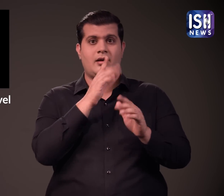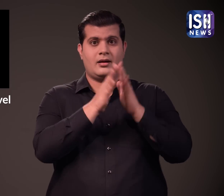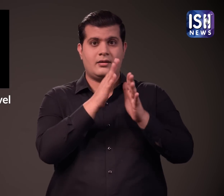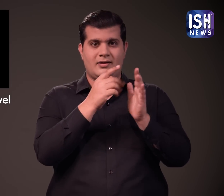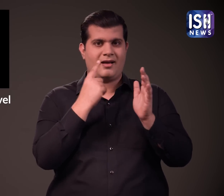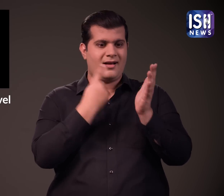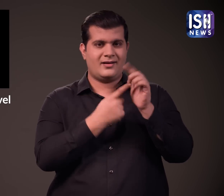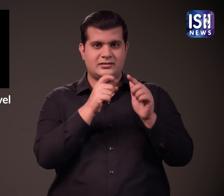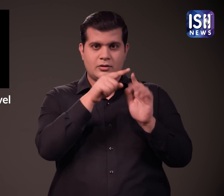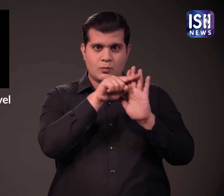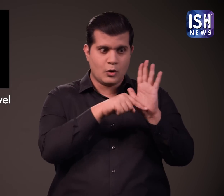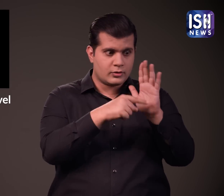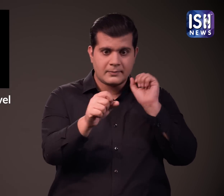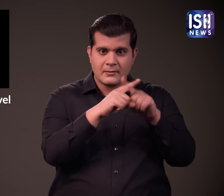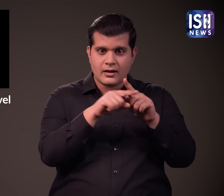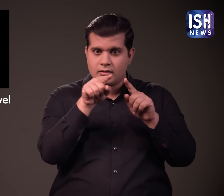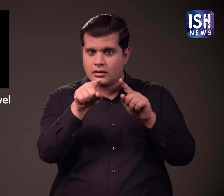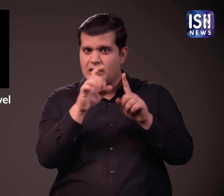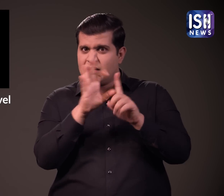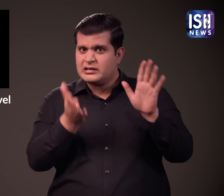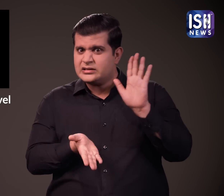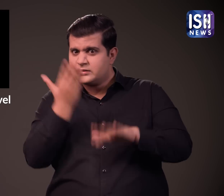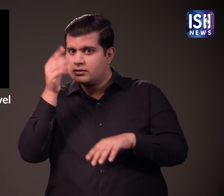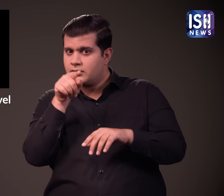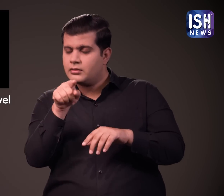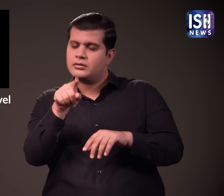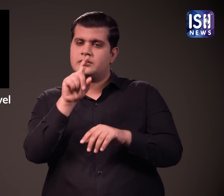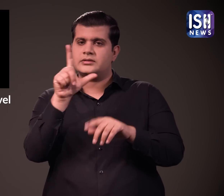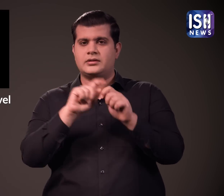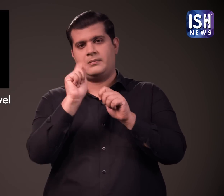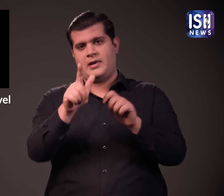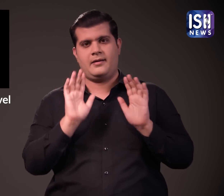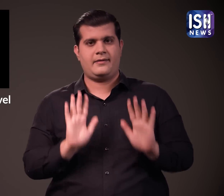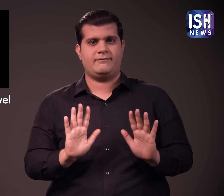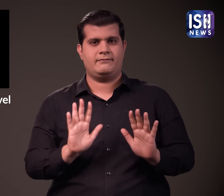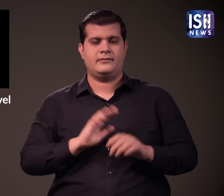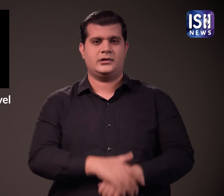However, 100 percent insured amount will be paid if the passenger matches the specified conditions listed in IRCTC’s policy.